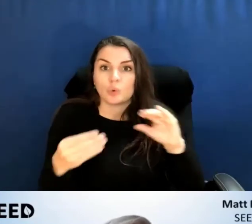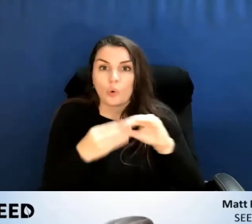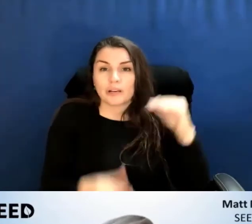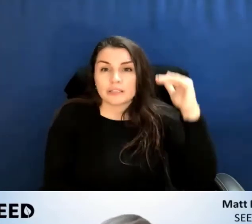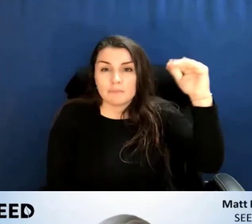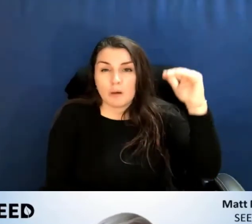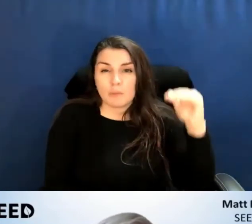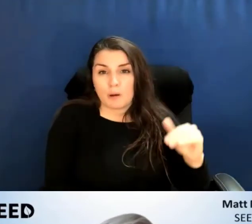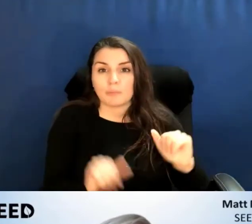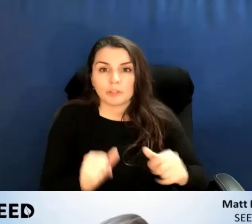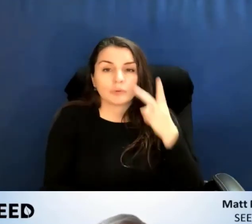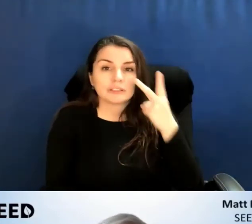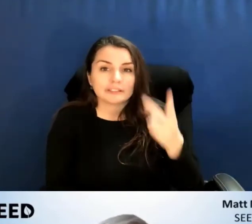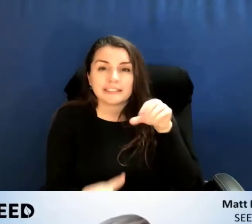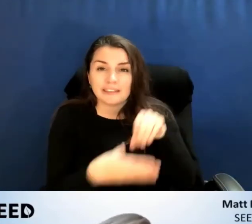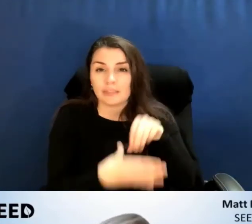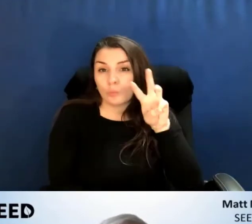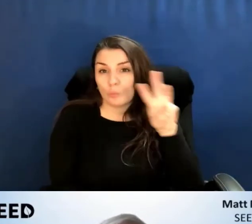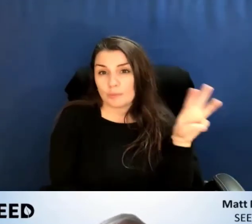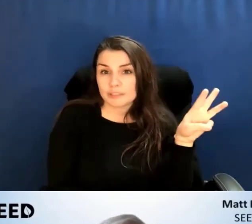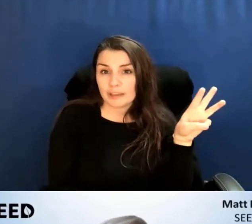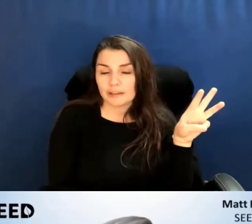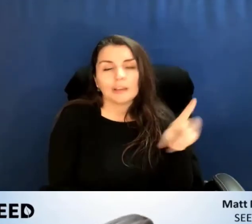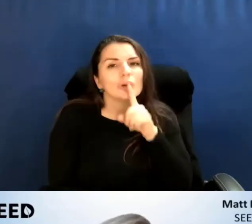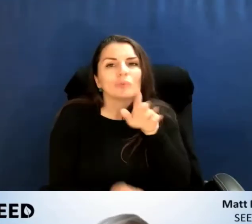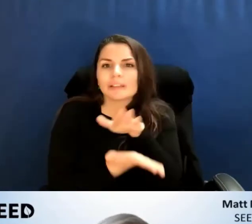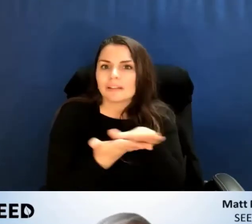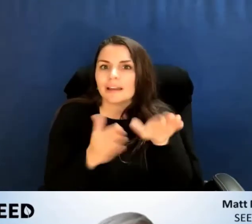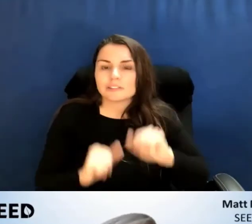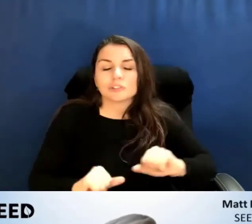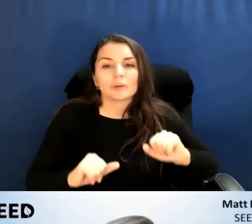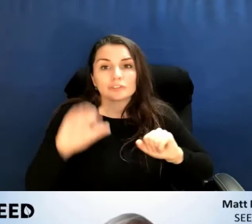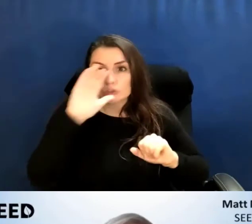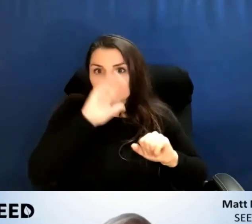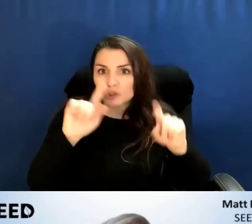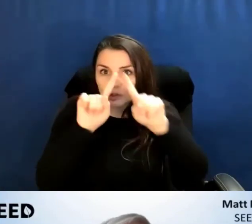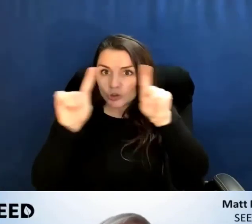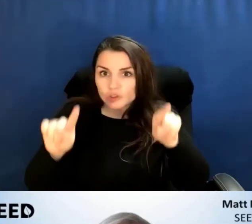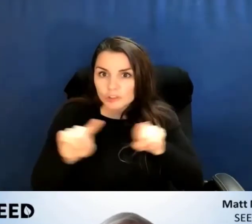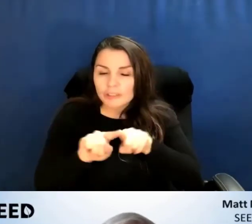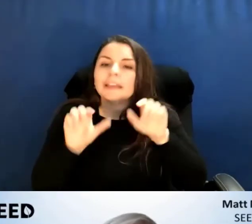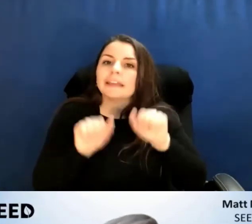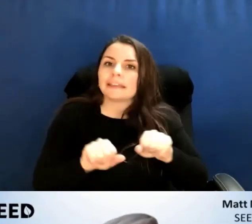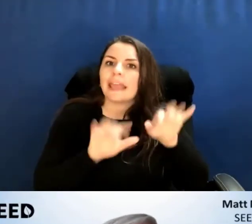and they're searchable in a nice interface that allows you to select stories by state